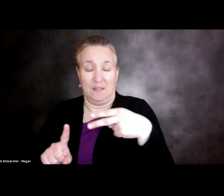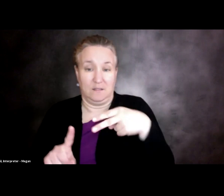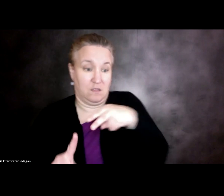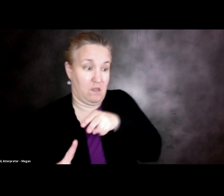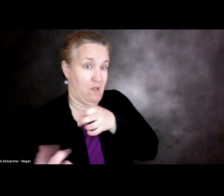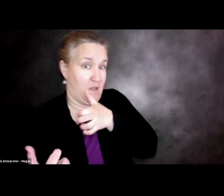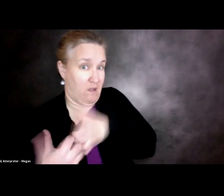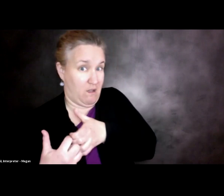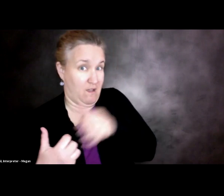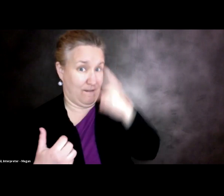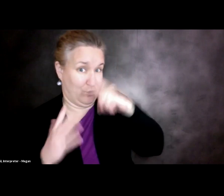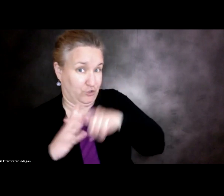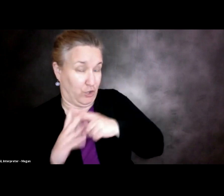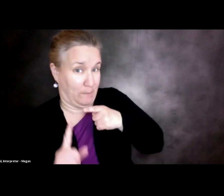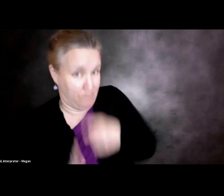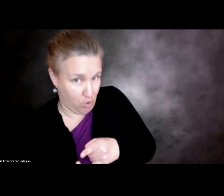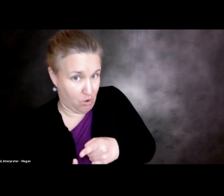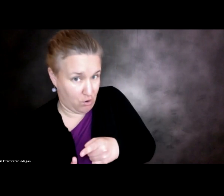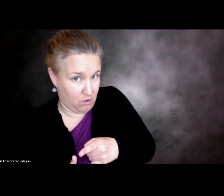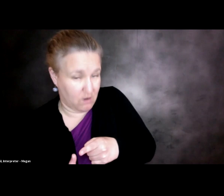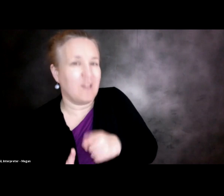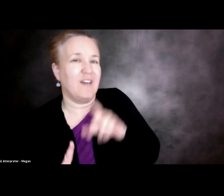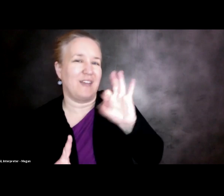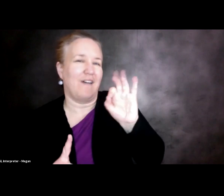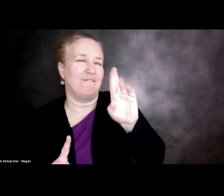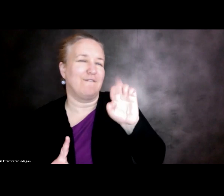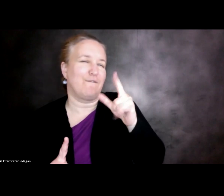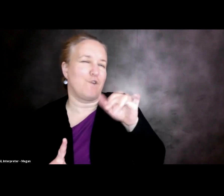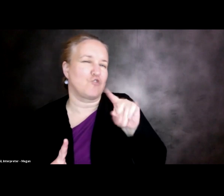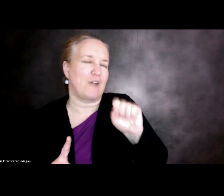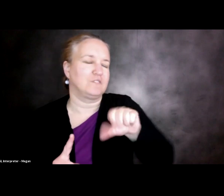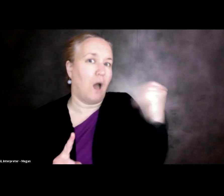tends to foreground other dimensions of being human.